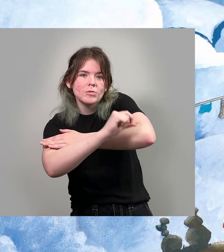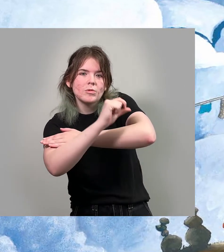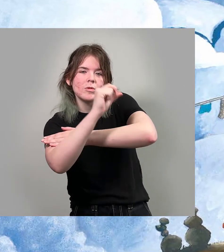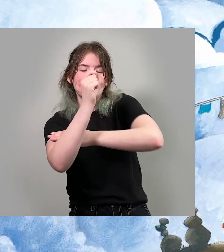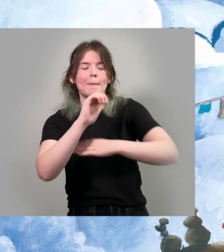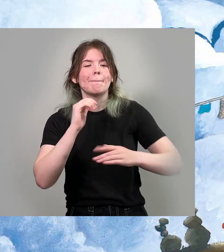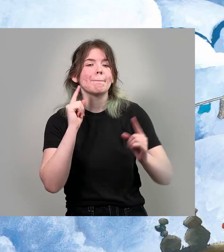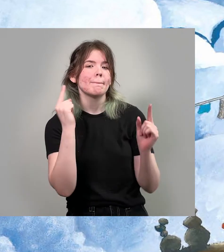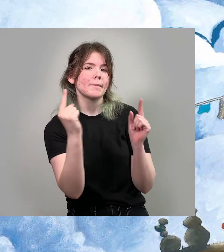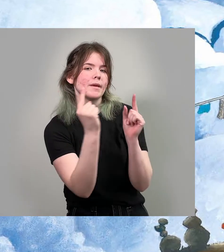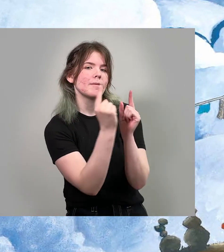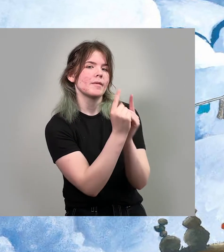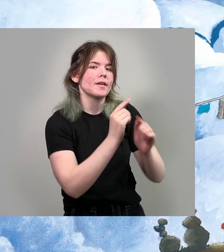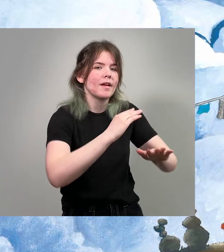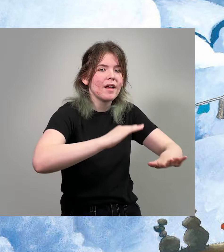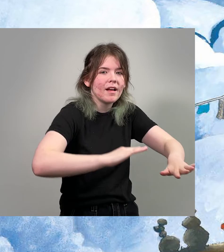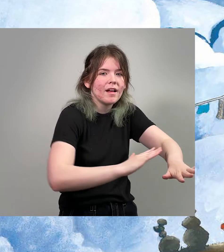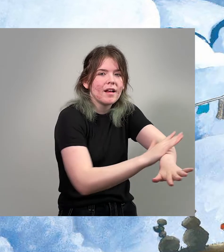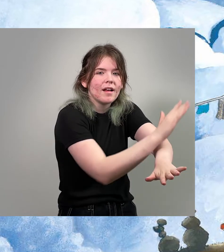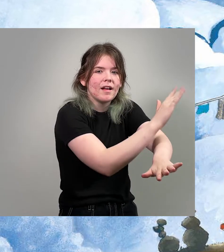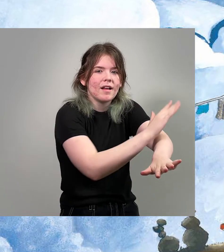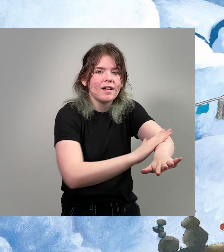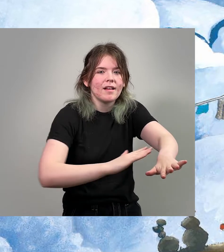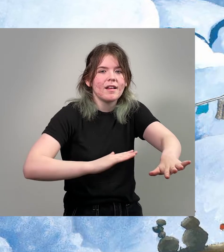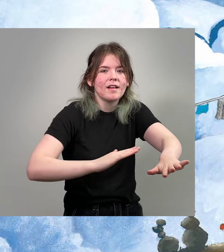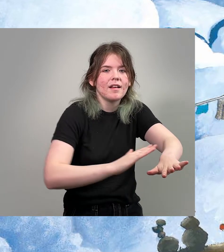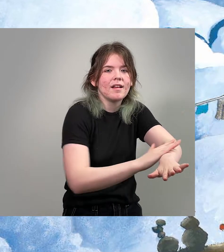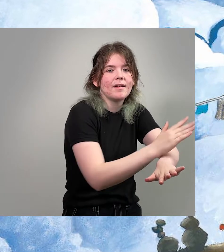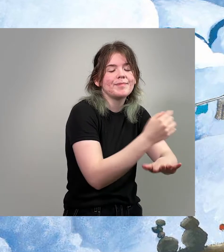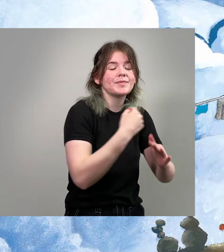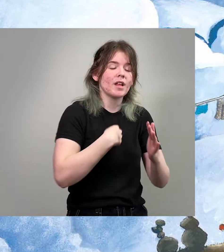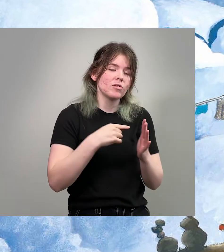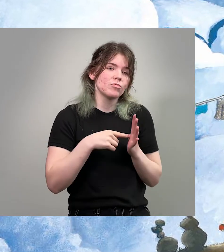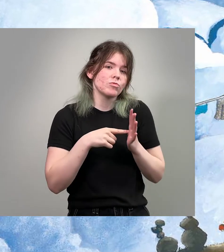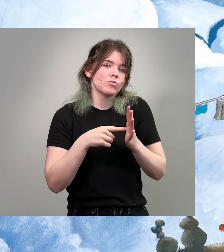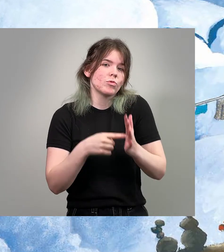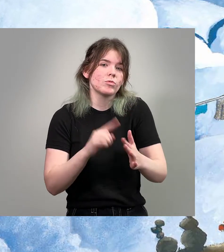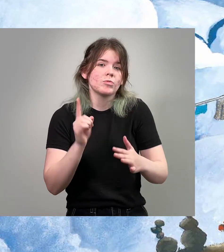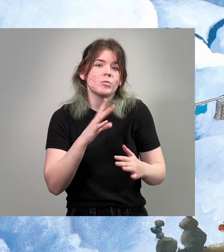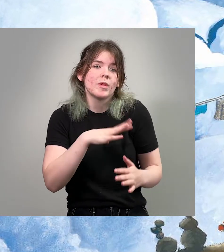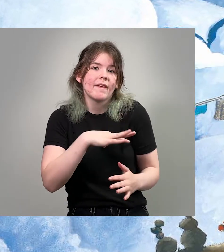"Meet me by the lighthouse on Dead Man's Beach at sunrise tomorrow..." "and I'll show you where to find a hidden treasure."